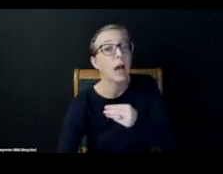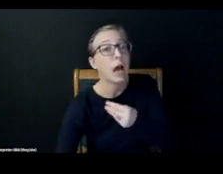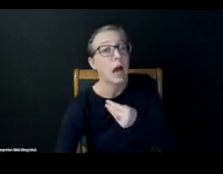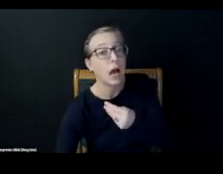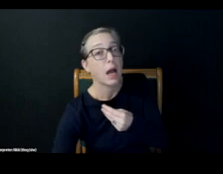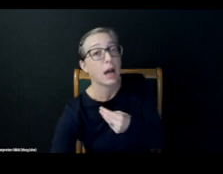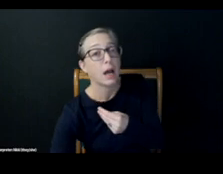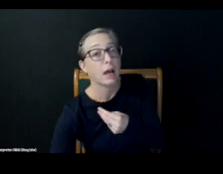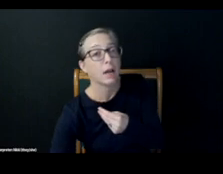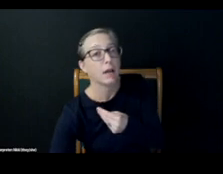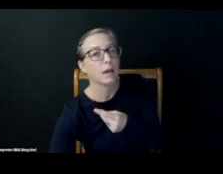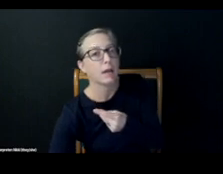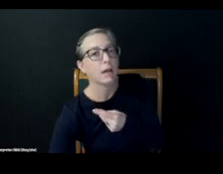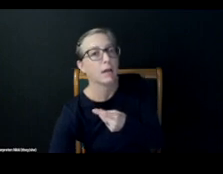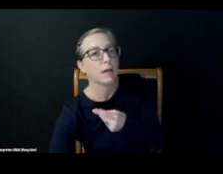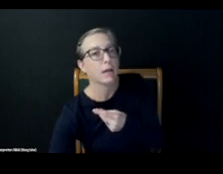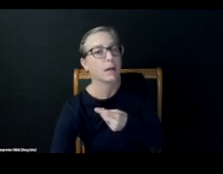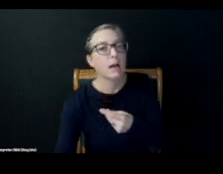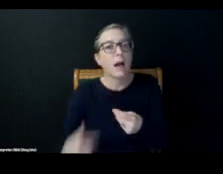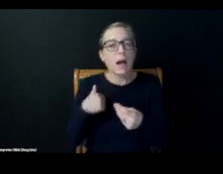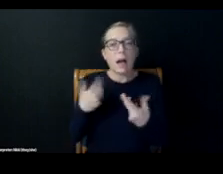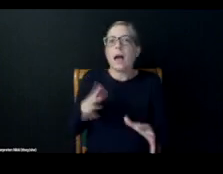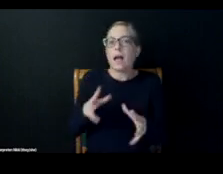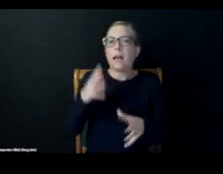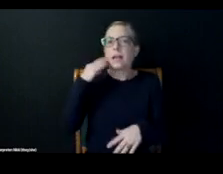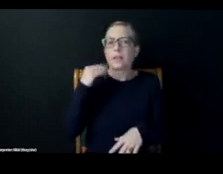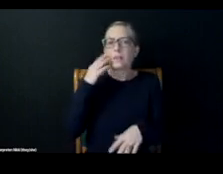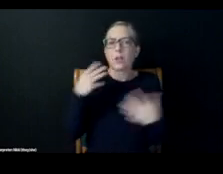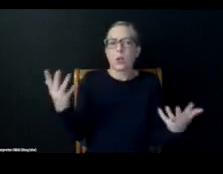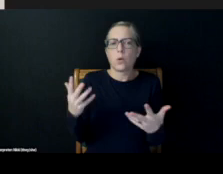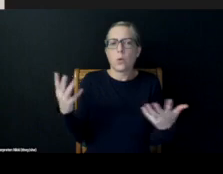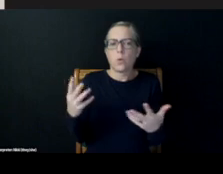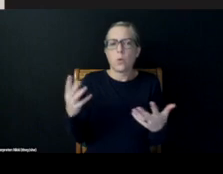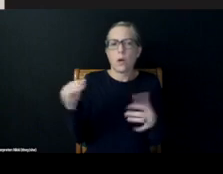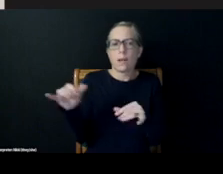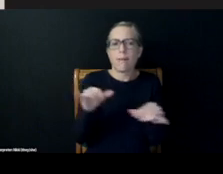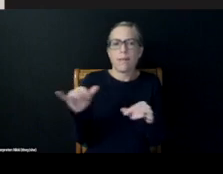like as an undocumented immigrant,